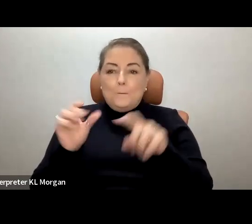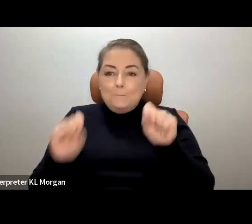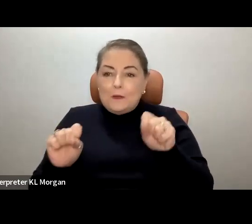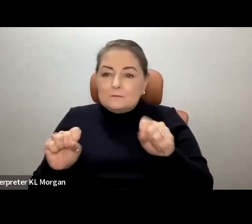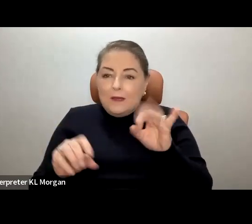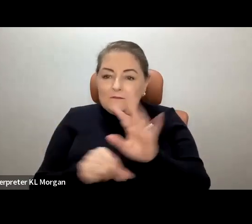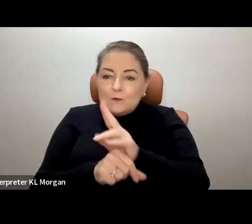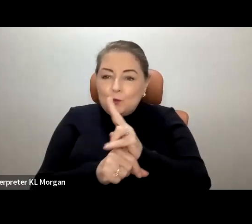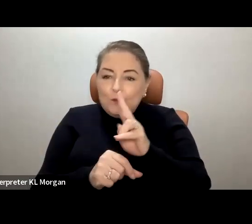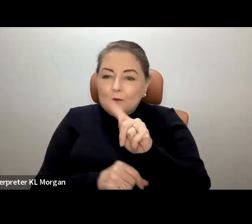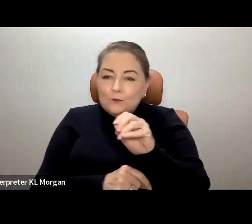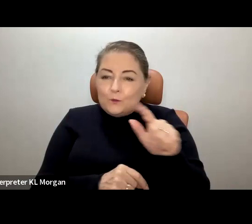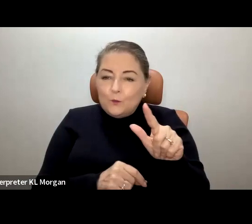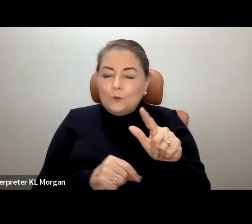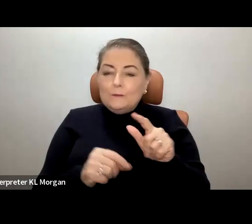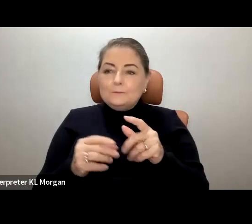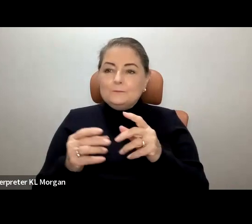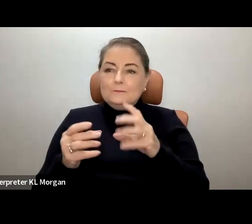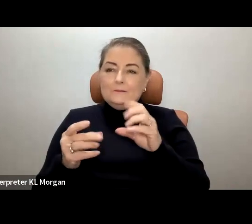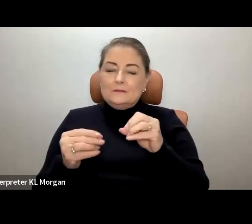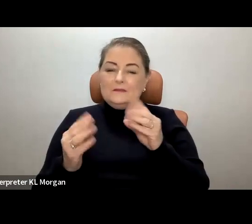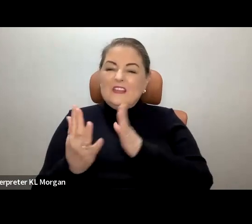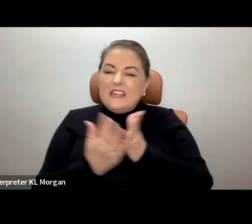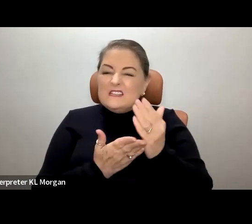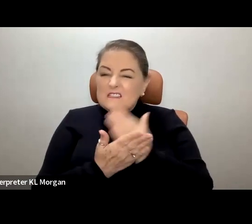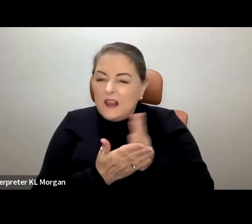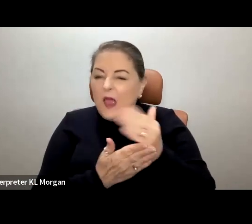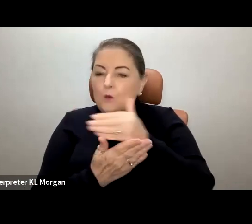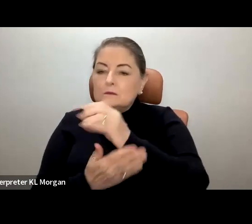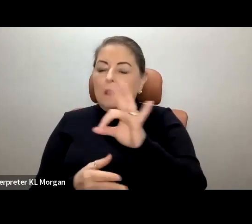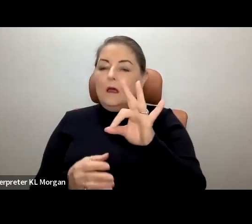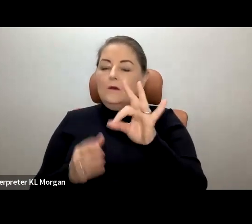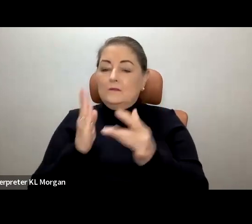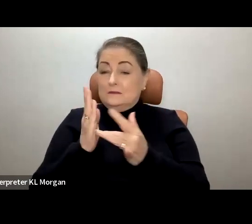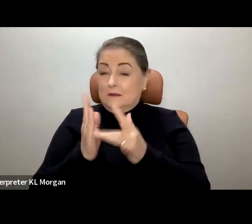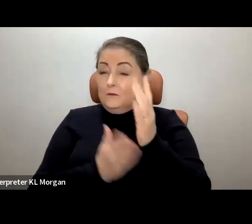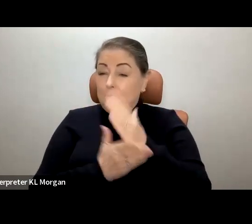using the tool? The ins and outs on the technical part? That is